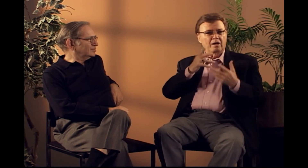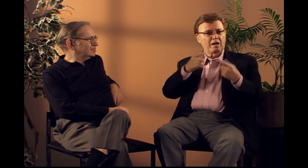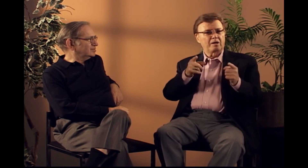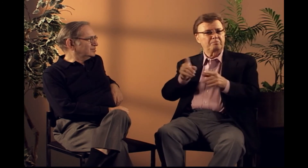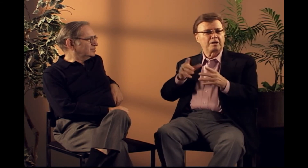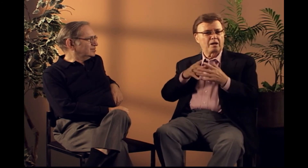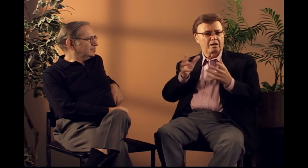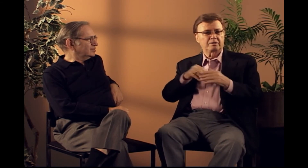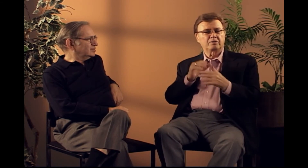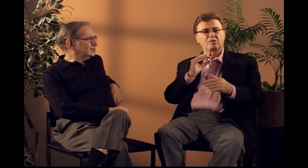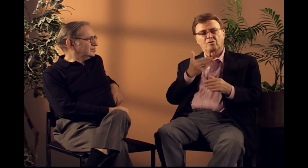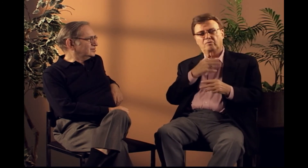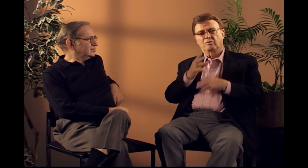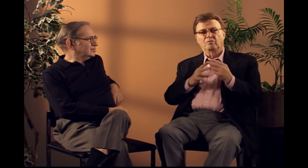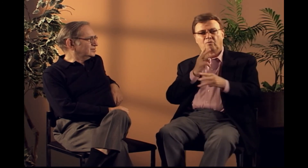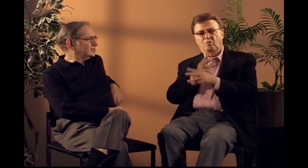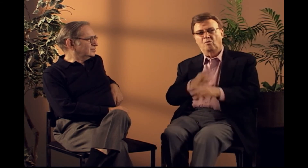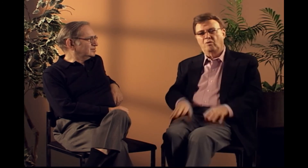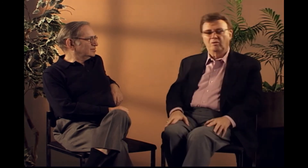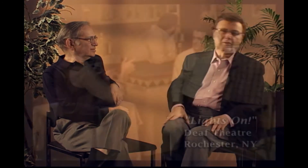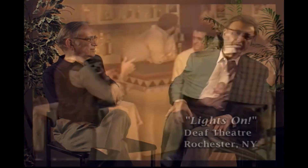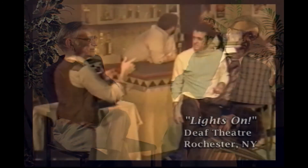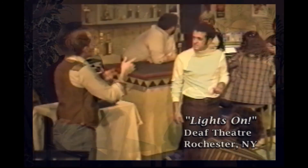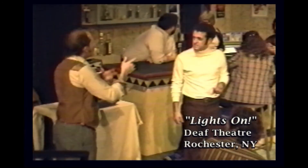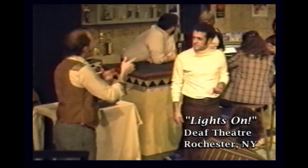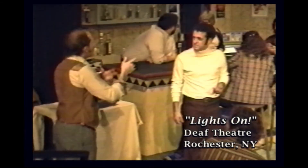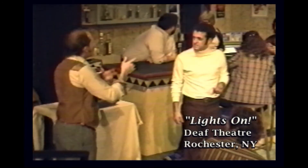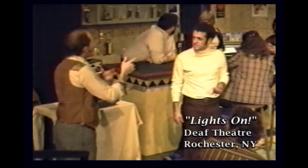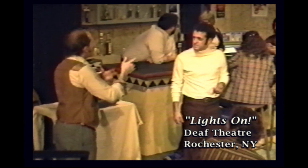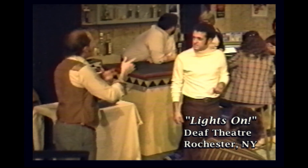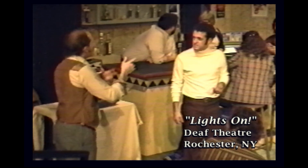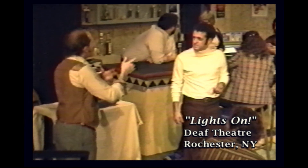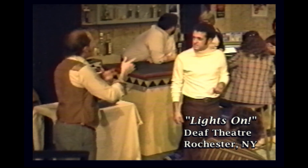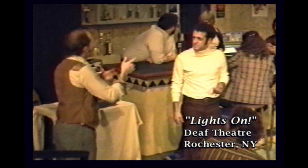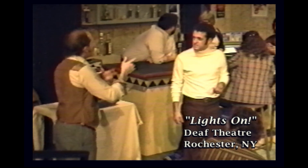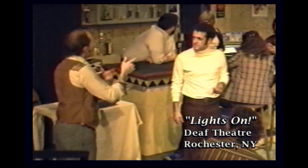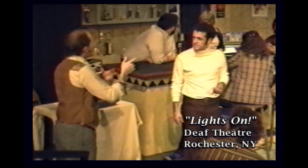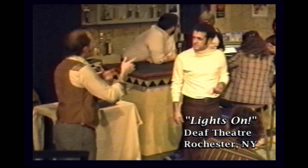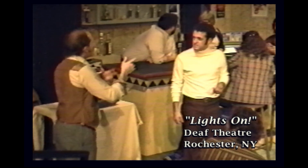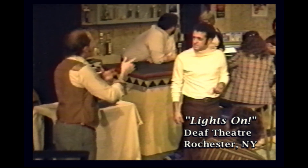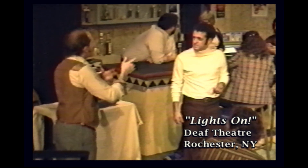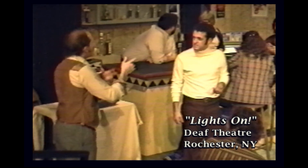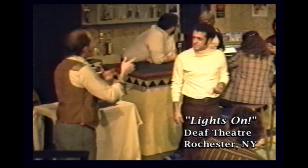Quit with that attitude. But you know what? That happens often within our own deaf world.